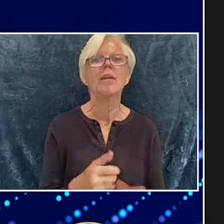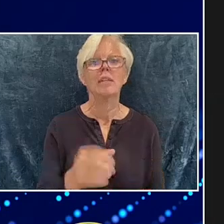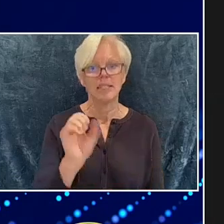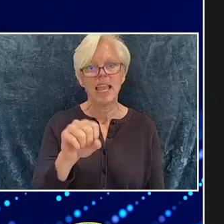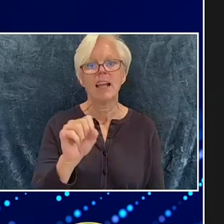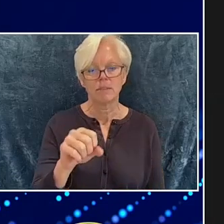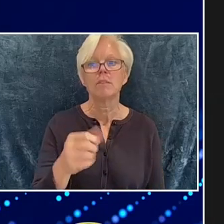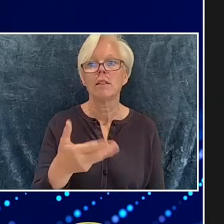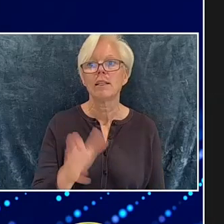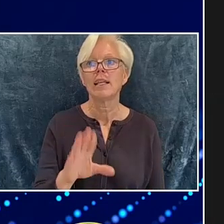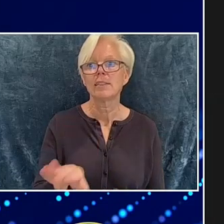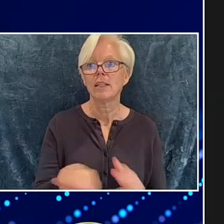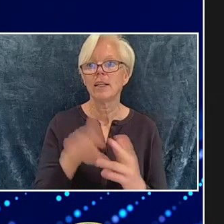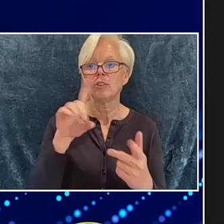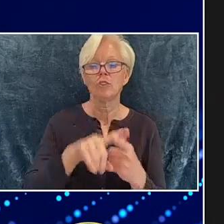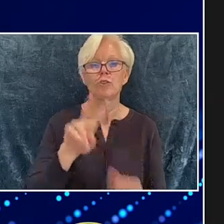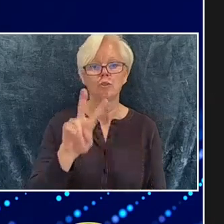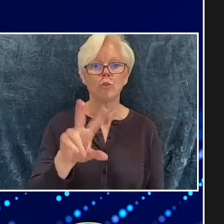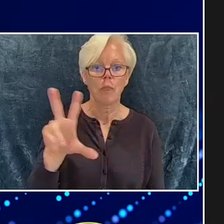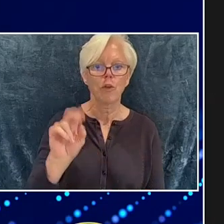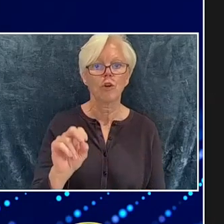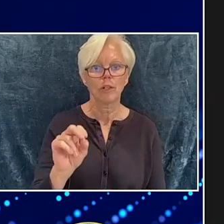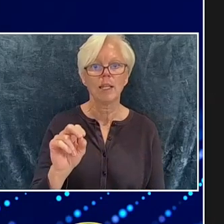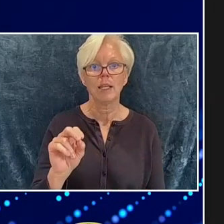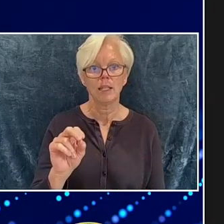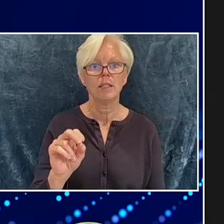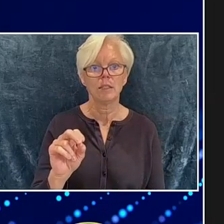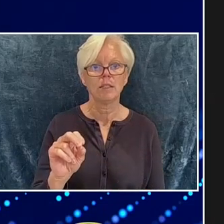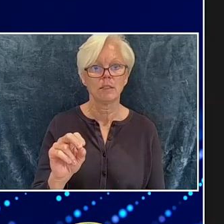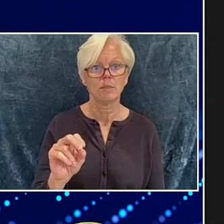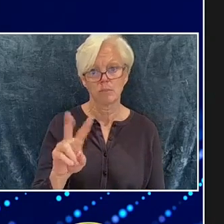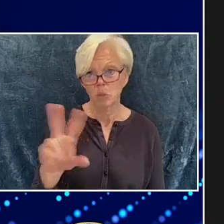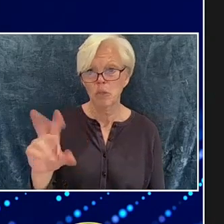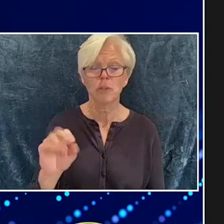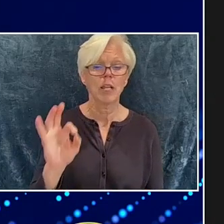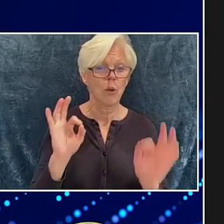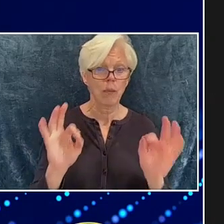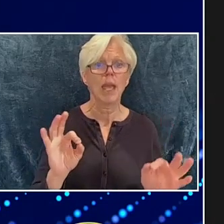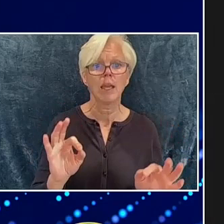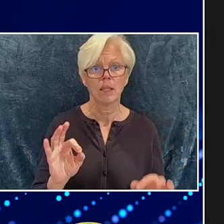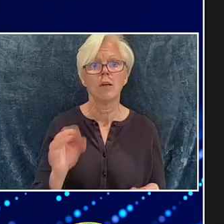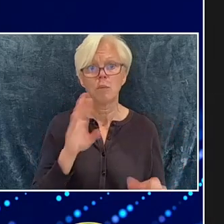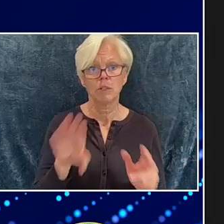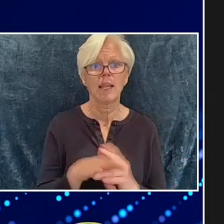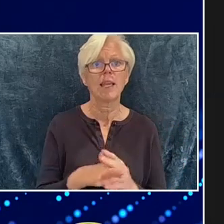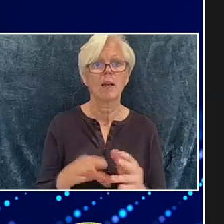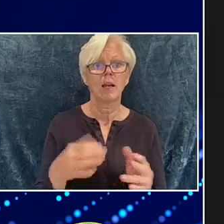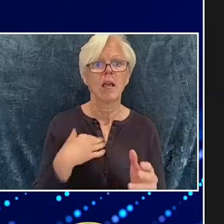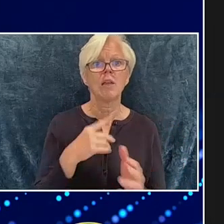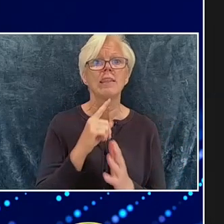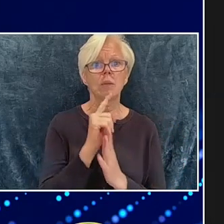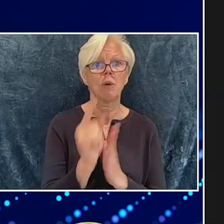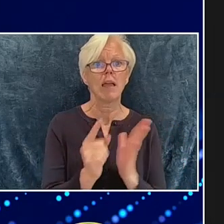break till 2:30 if that's seems okay. 2:30? Okay. Yeah. We will take a break and then we'll have an hour discussion on cash management and